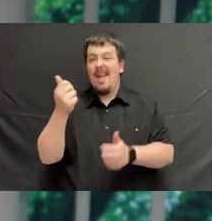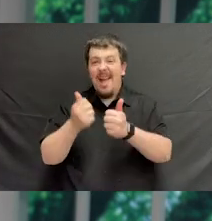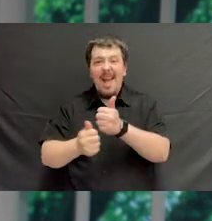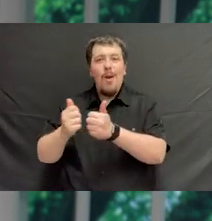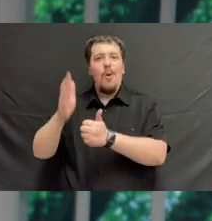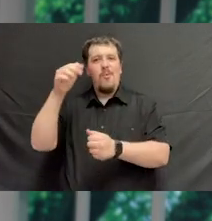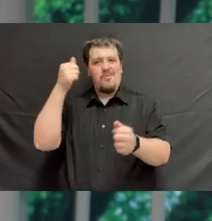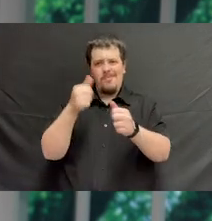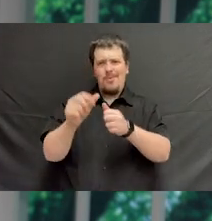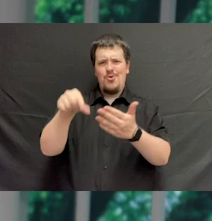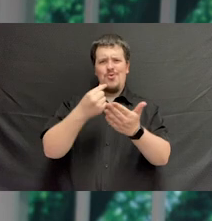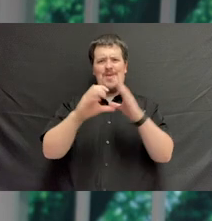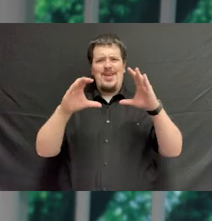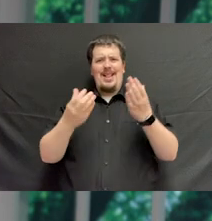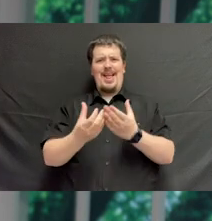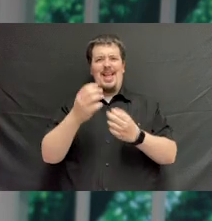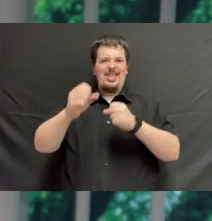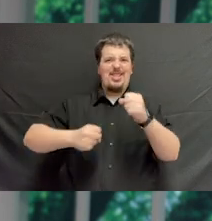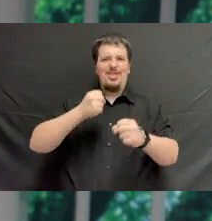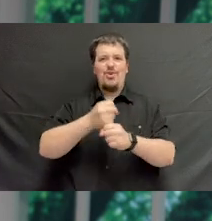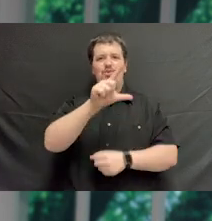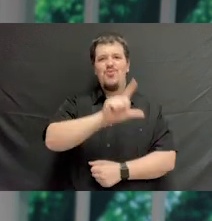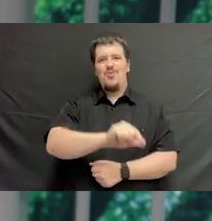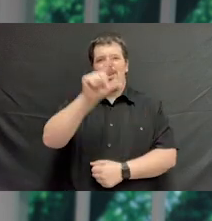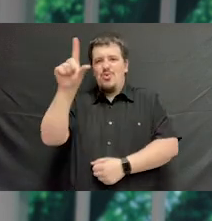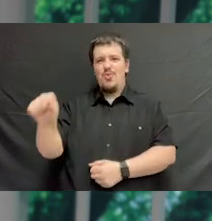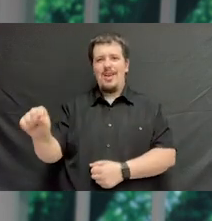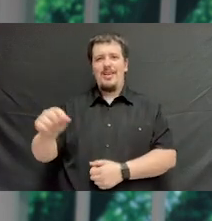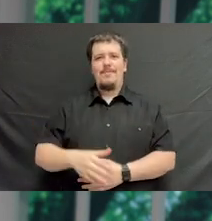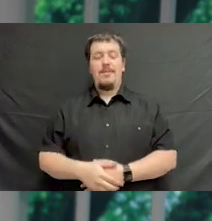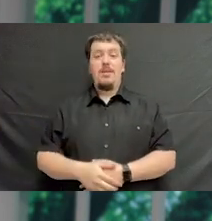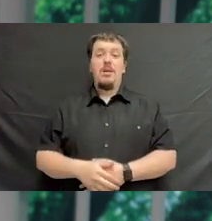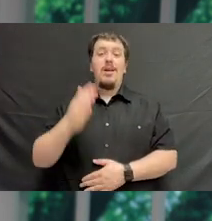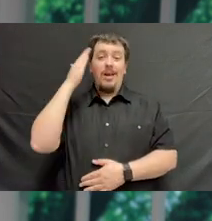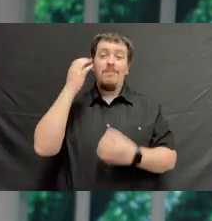the graduating class and the year 2020. And while there are many disappointments,